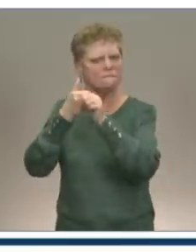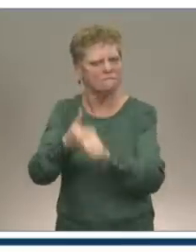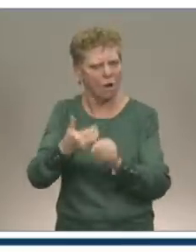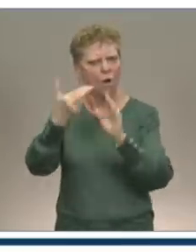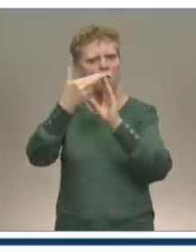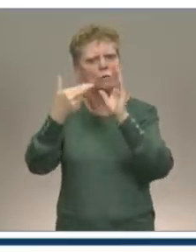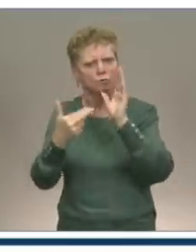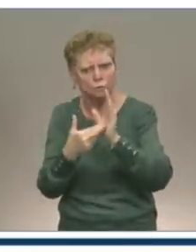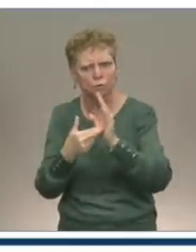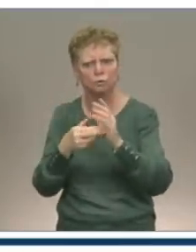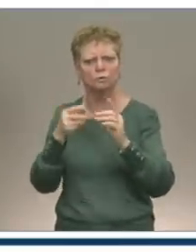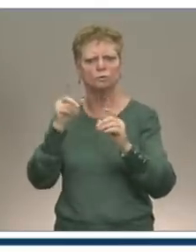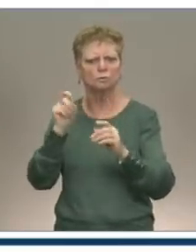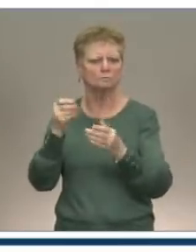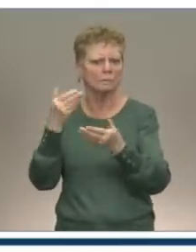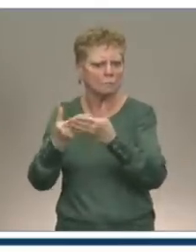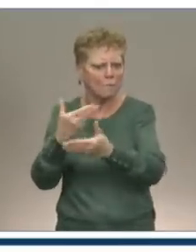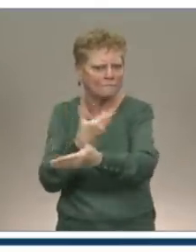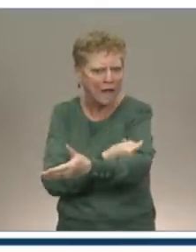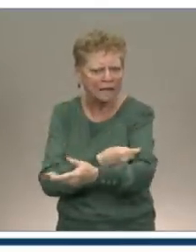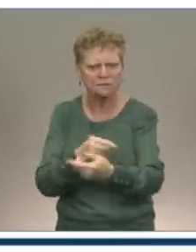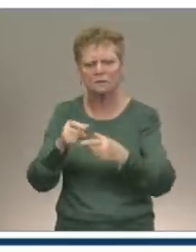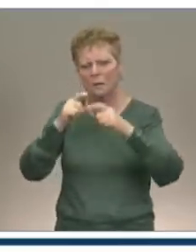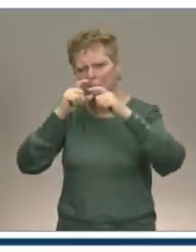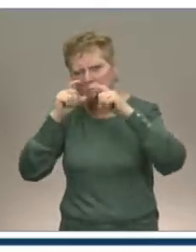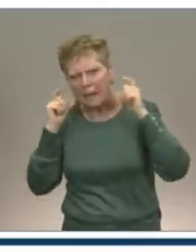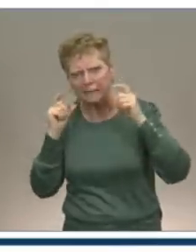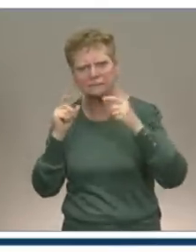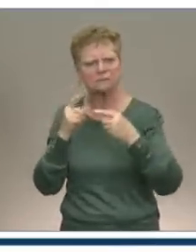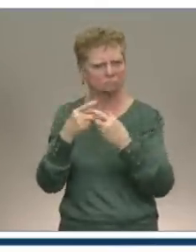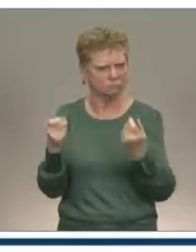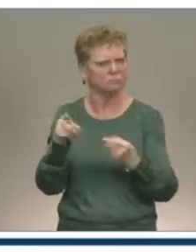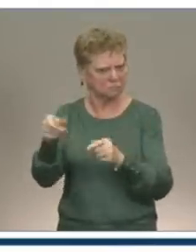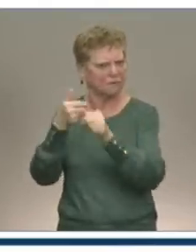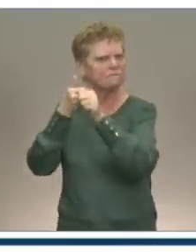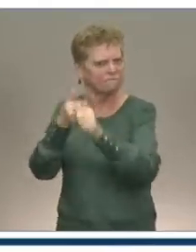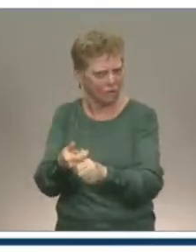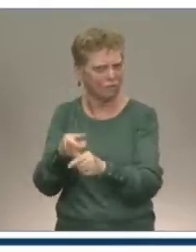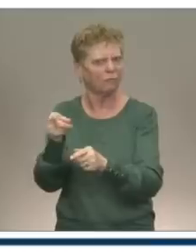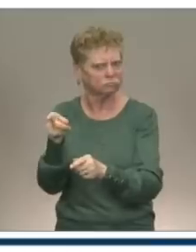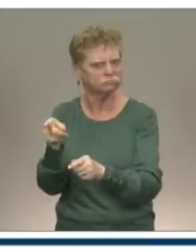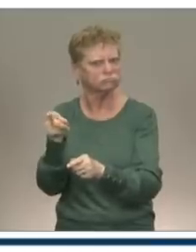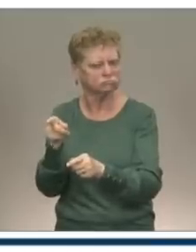requiring proof of vaccination masking where necessary uh but you know we'll we'll un as we